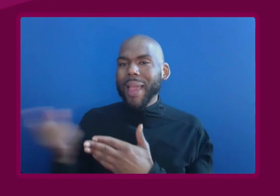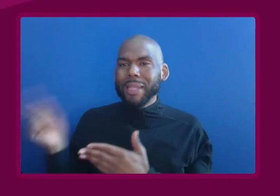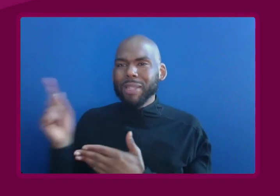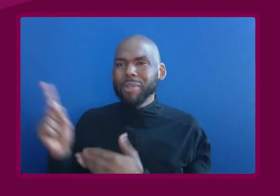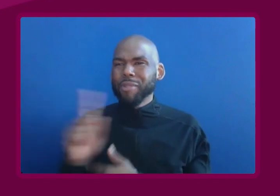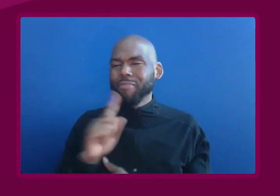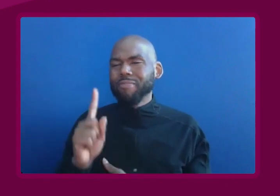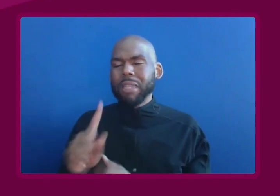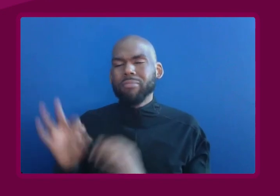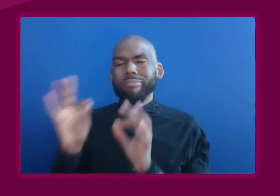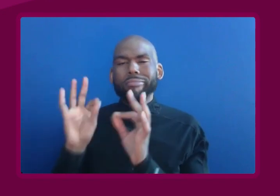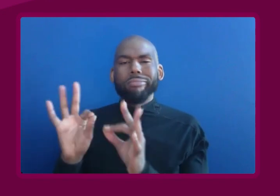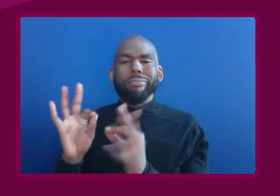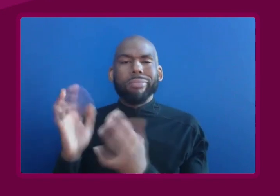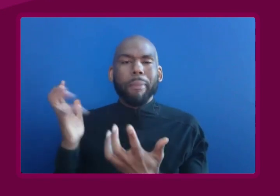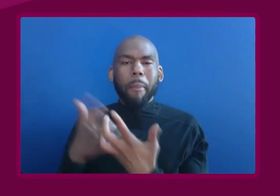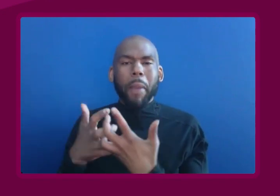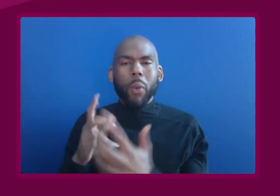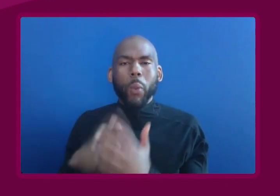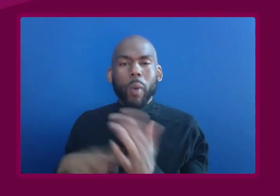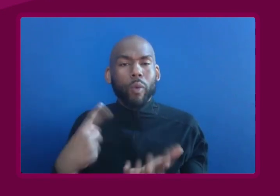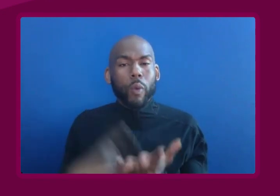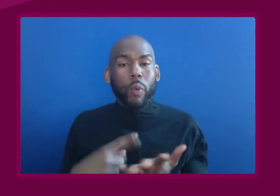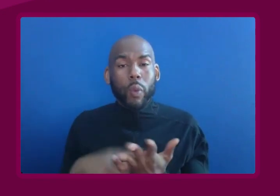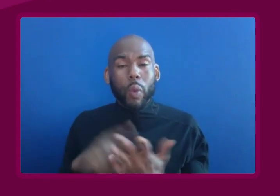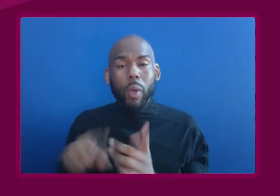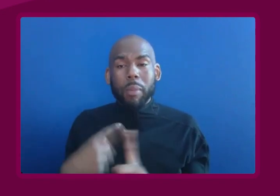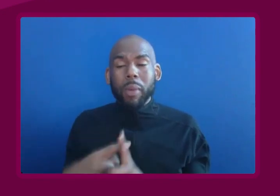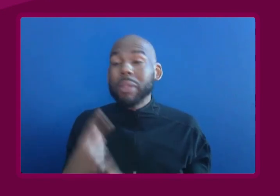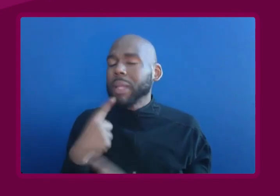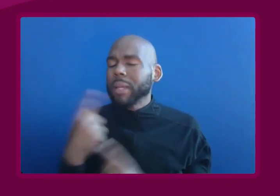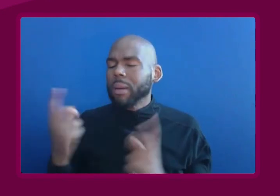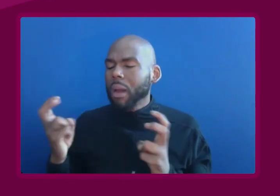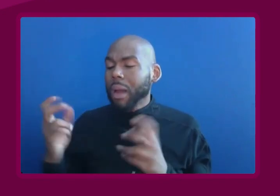exactly what we've been speaking about, which it was something to the effect of accessibility